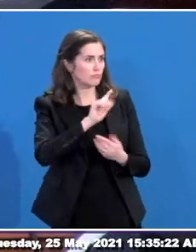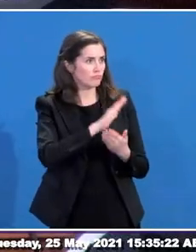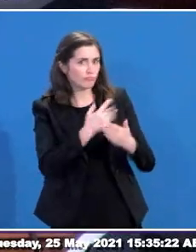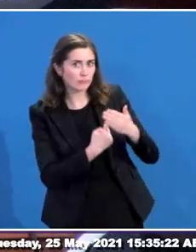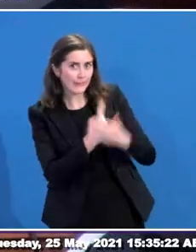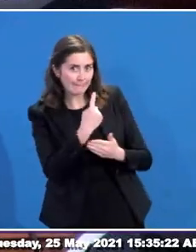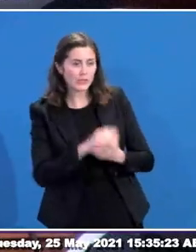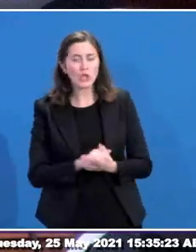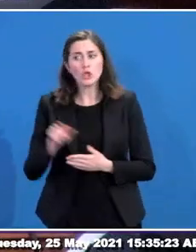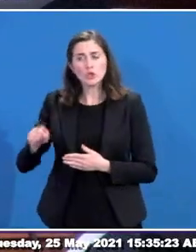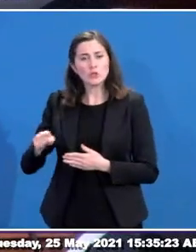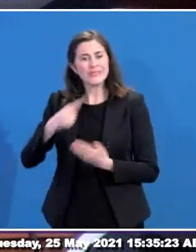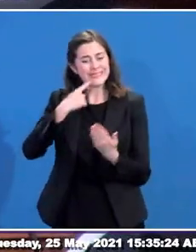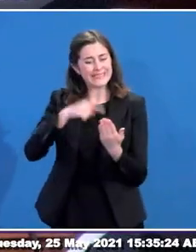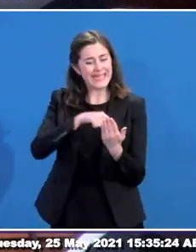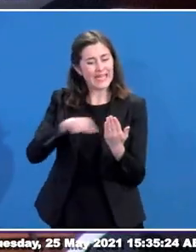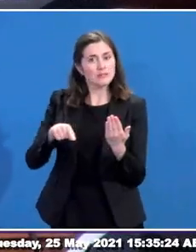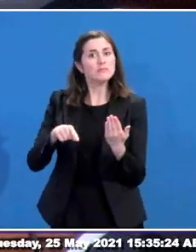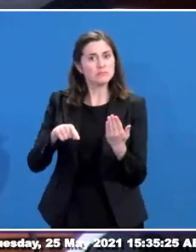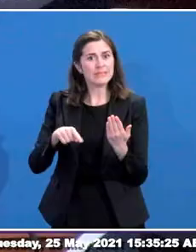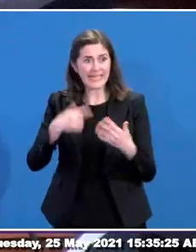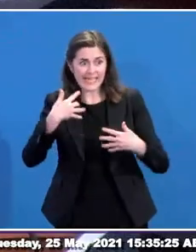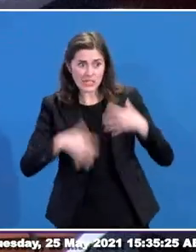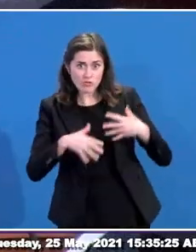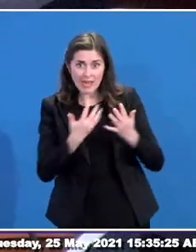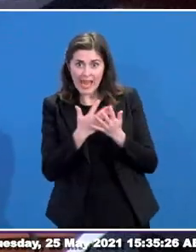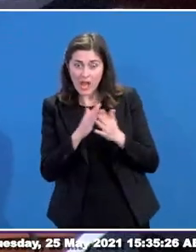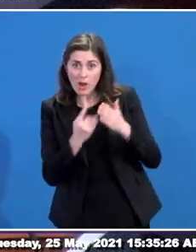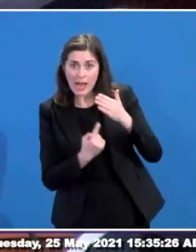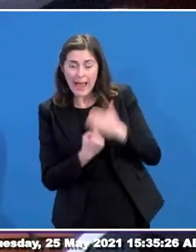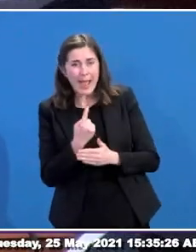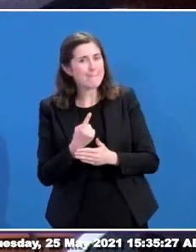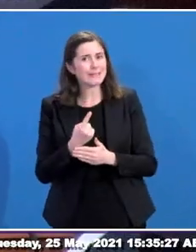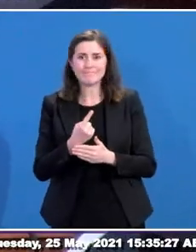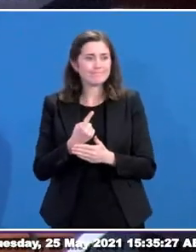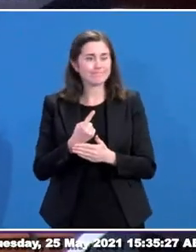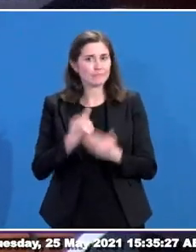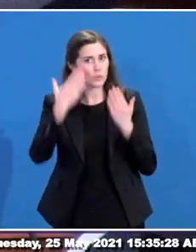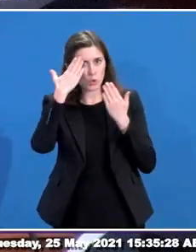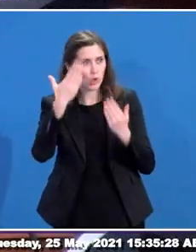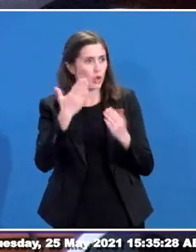that the cause of any injury or injuries was inconclusive, but you say: However, I